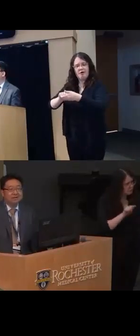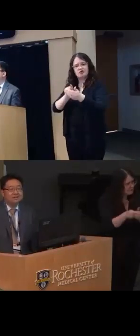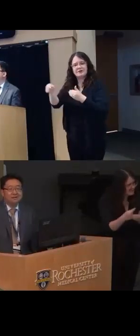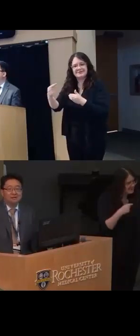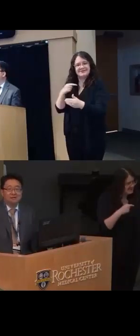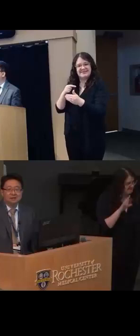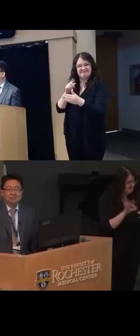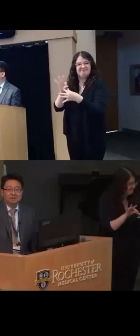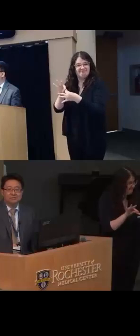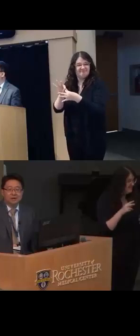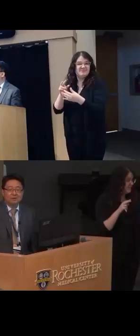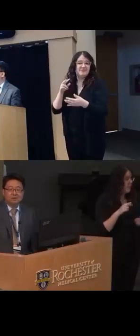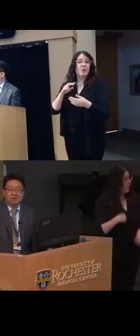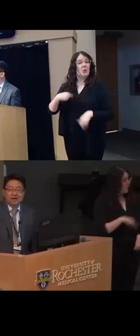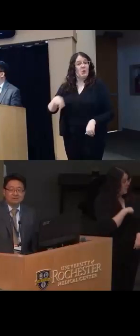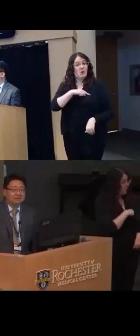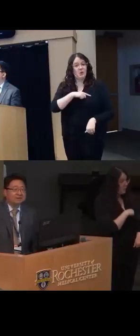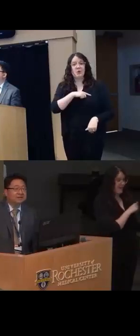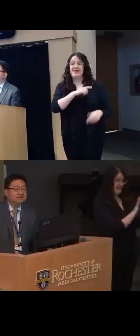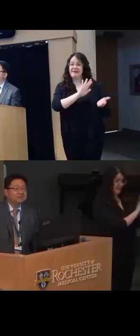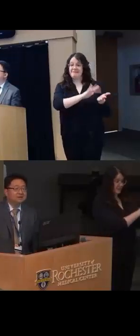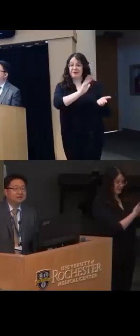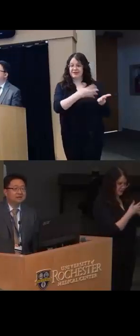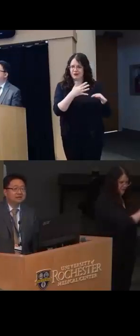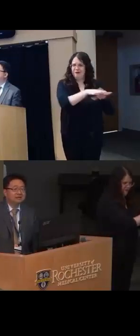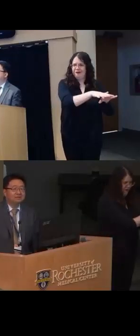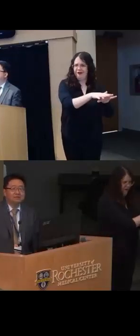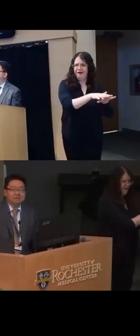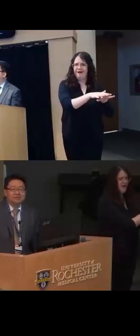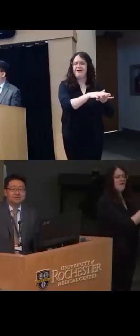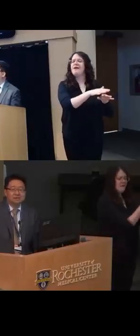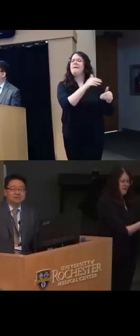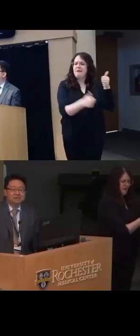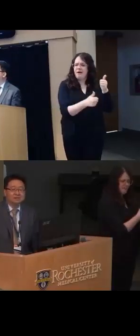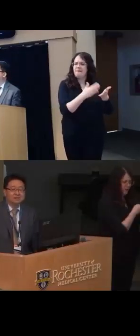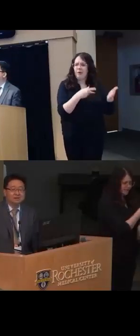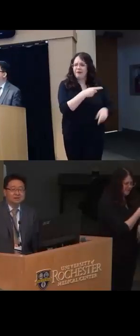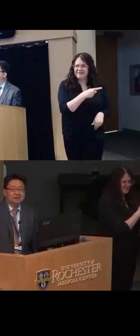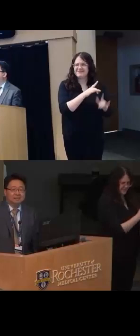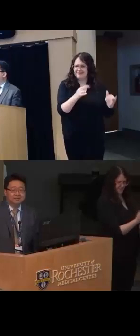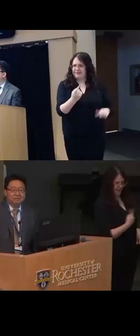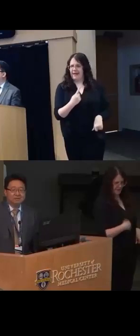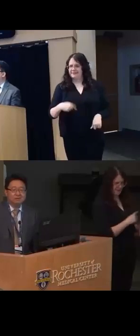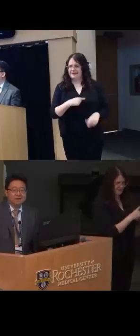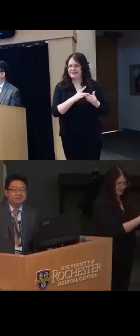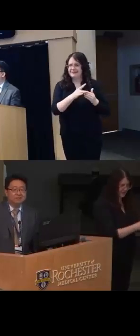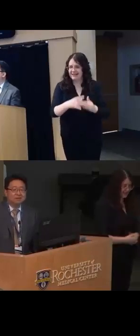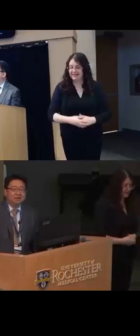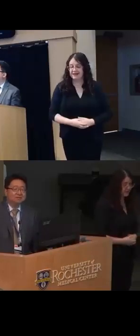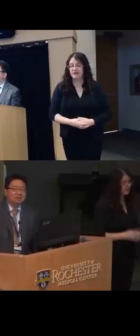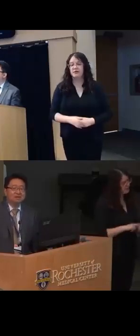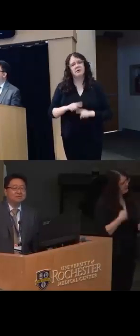Medical Center but we are also asked to lead this word the question is that permeable boundary can